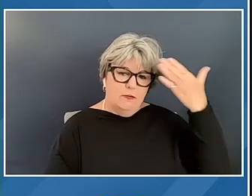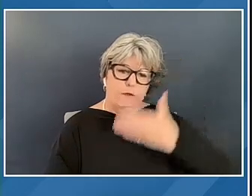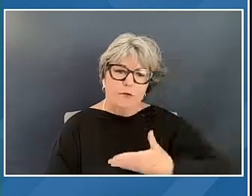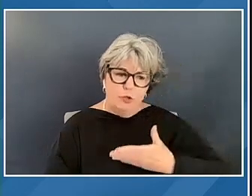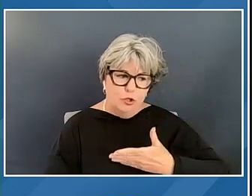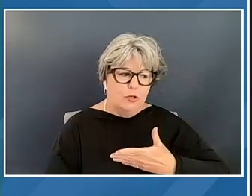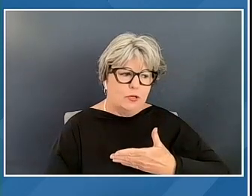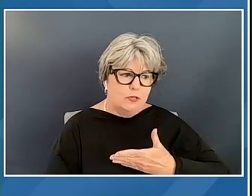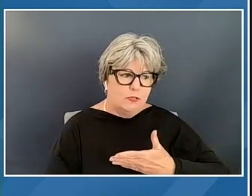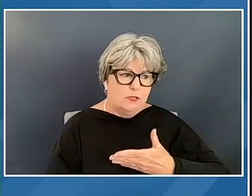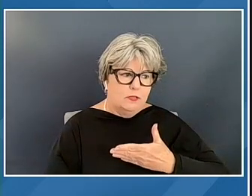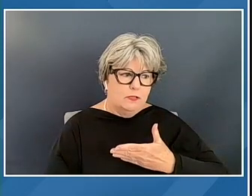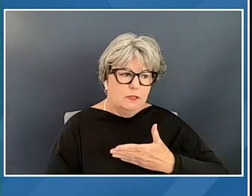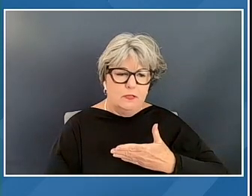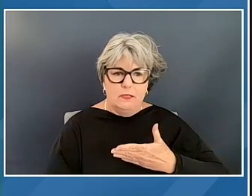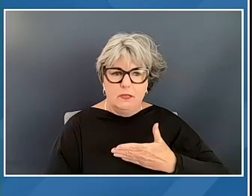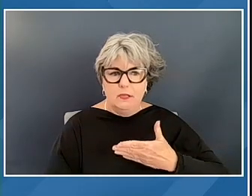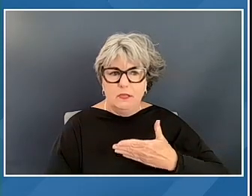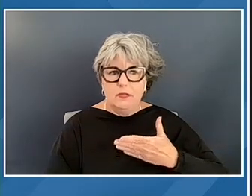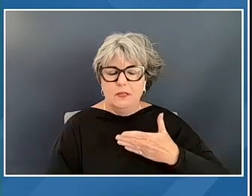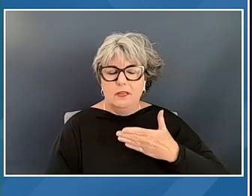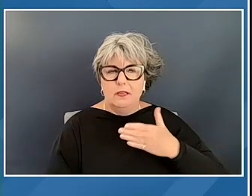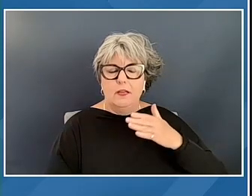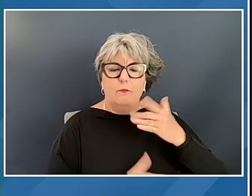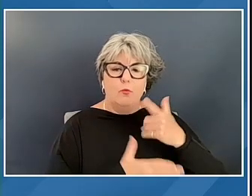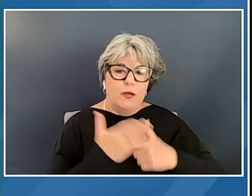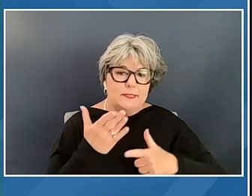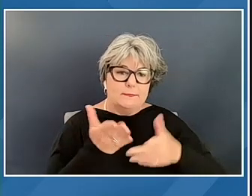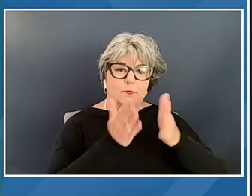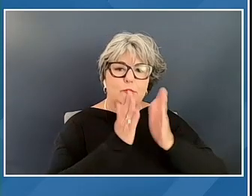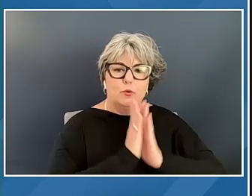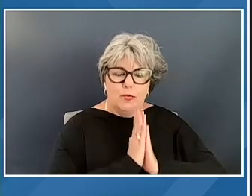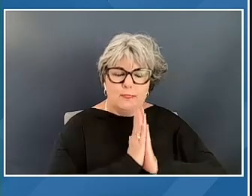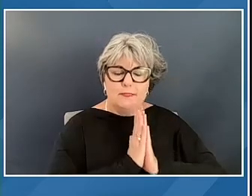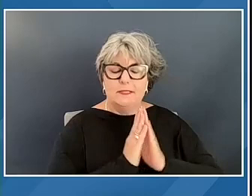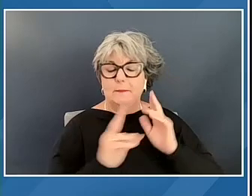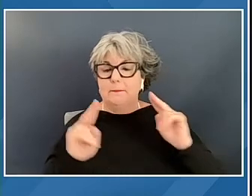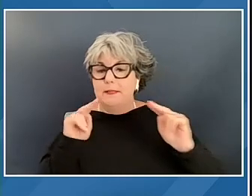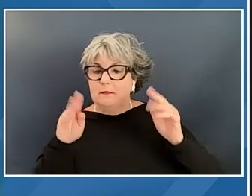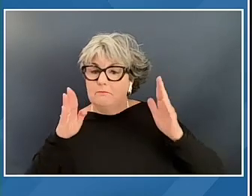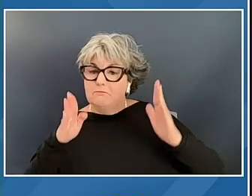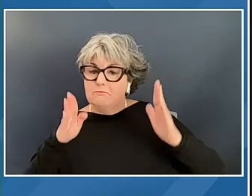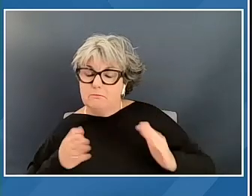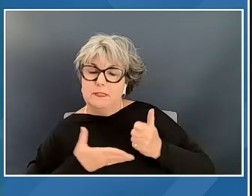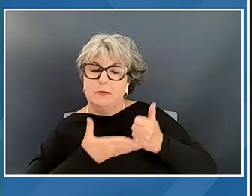been requested by the negotiators that they feel would be helpful to them for- as